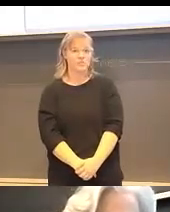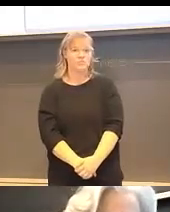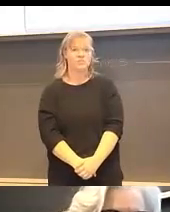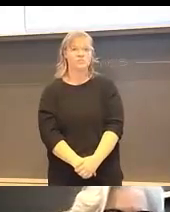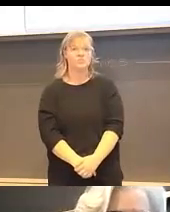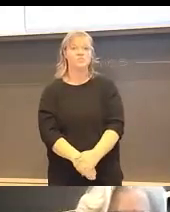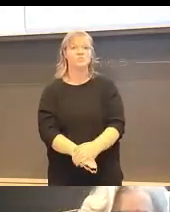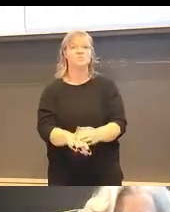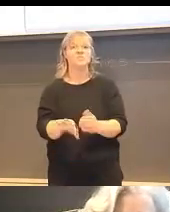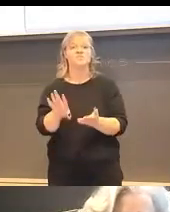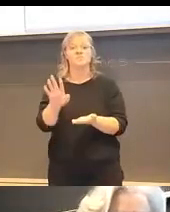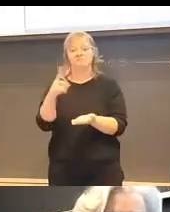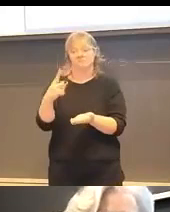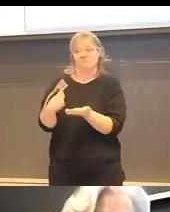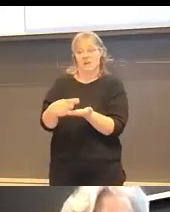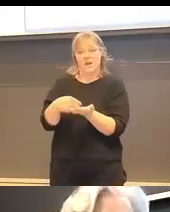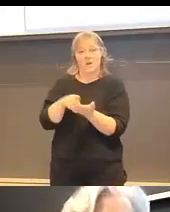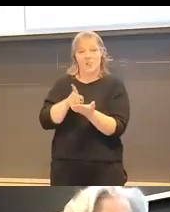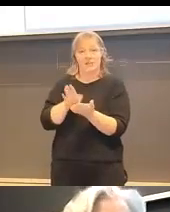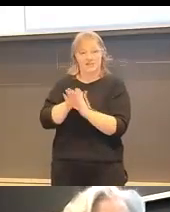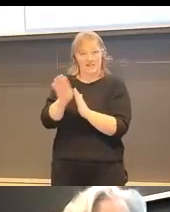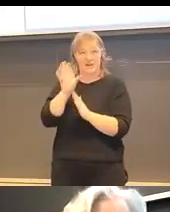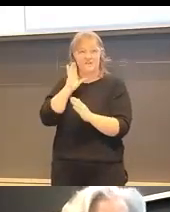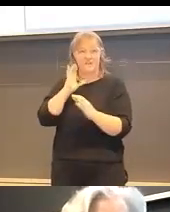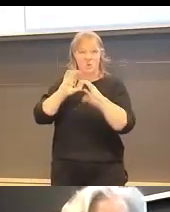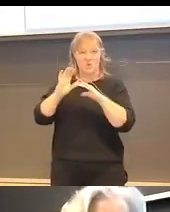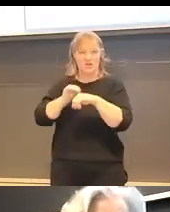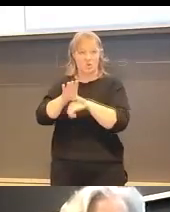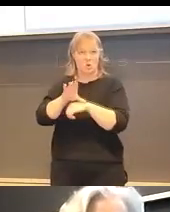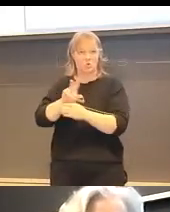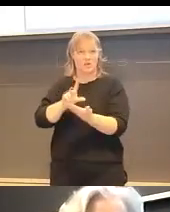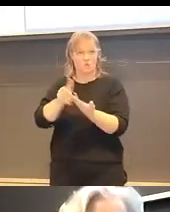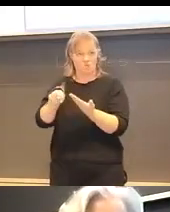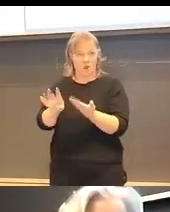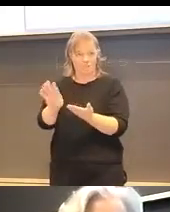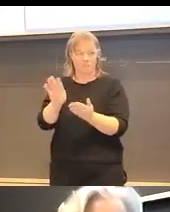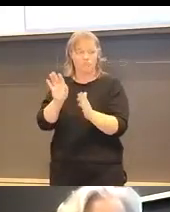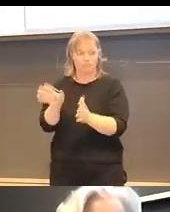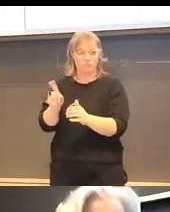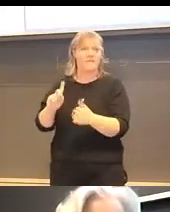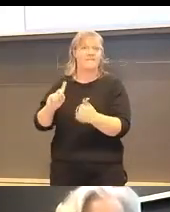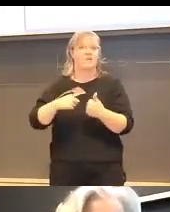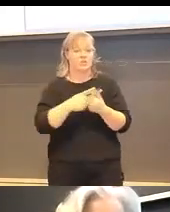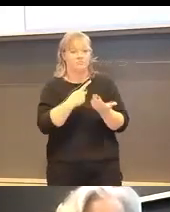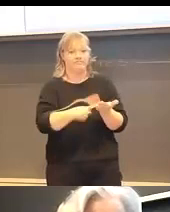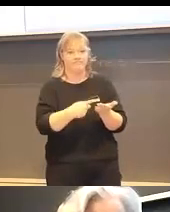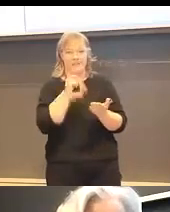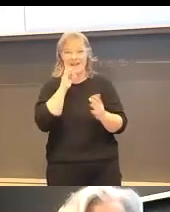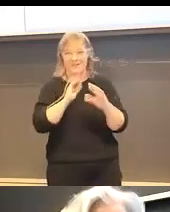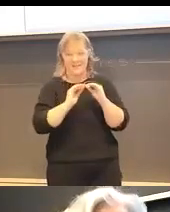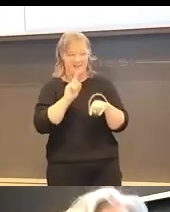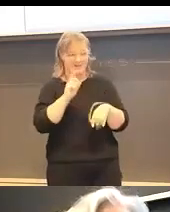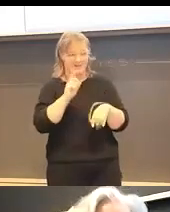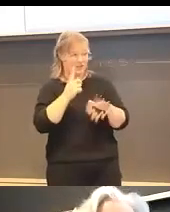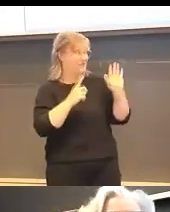the development of the communication coaching program let me just fix this here okay uh and its